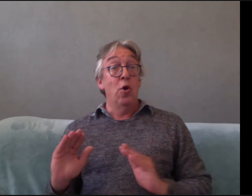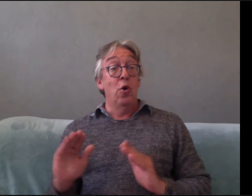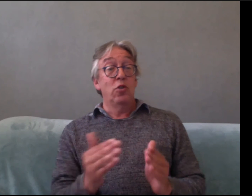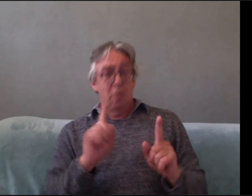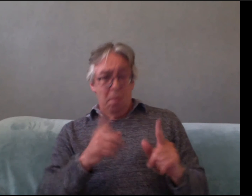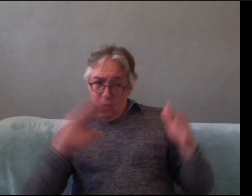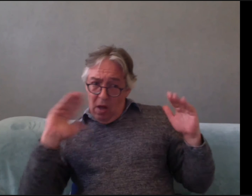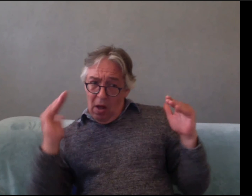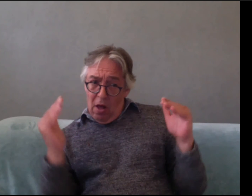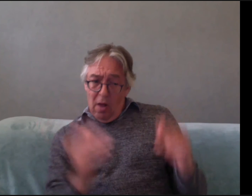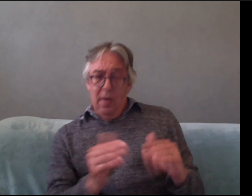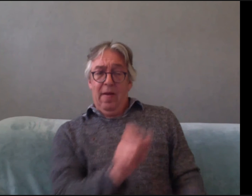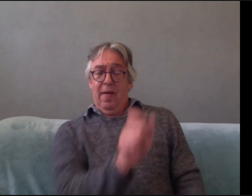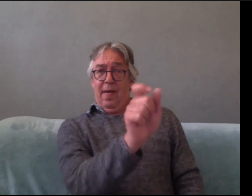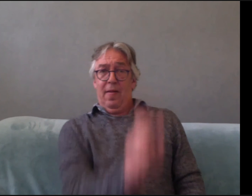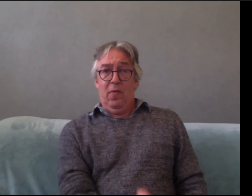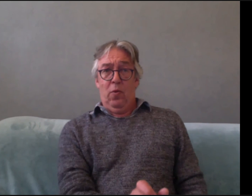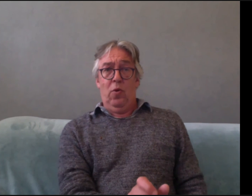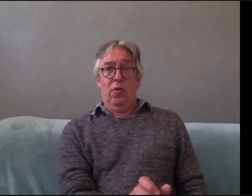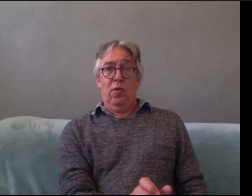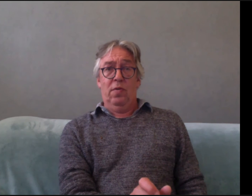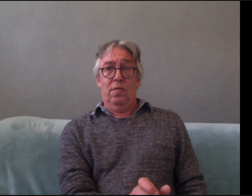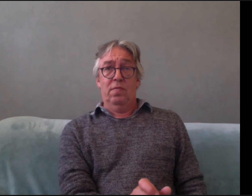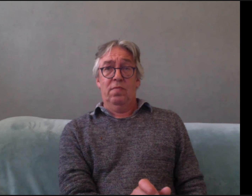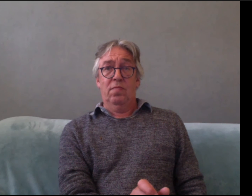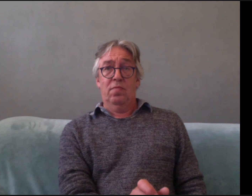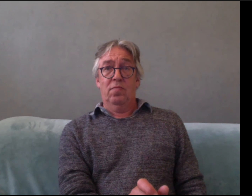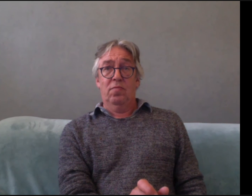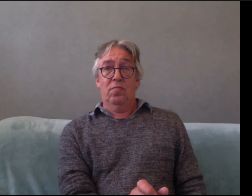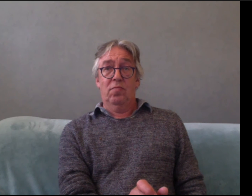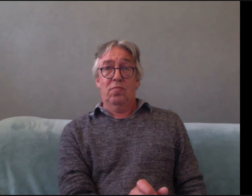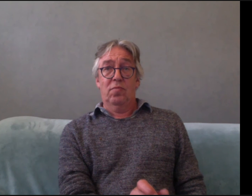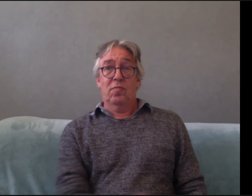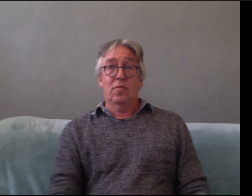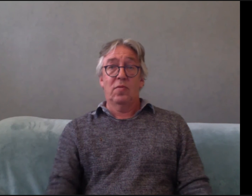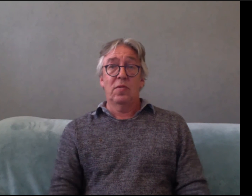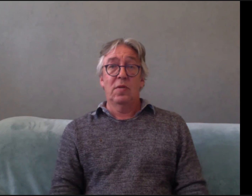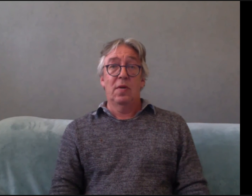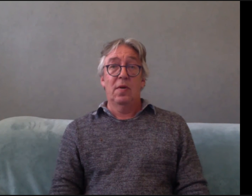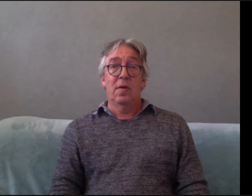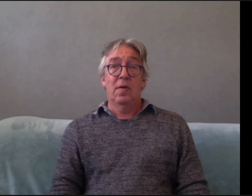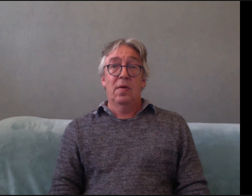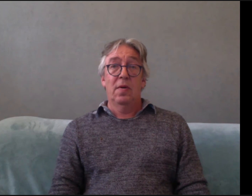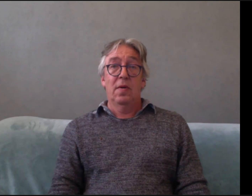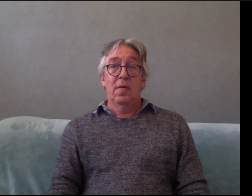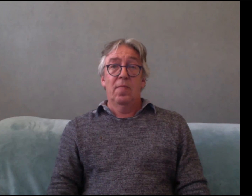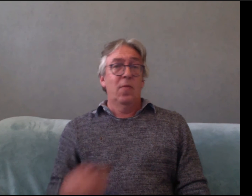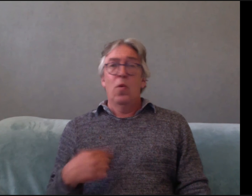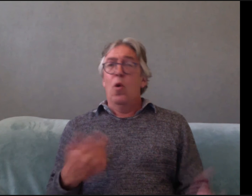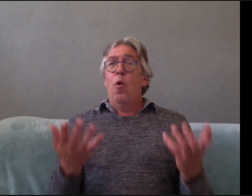And it's the mentality that matters. We don't want to have the institutional mentality anymore.